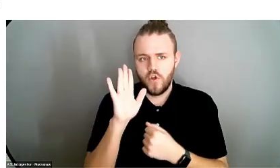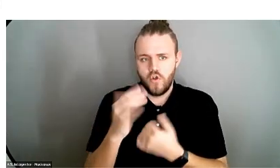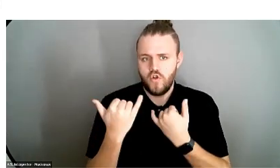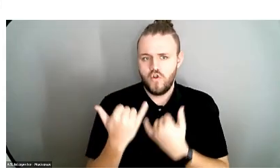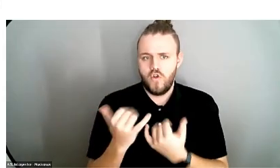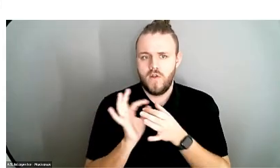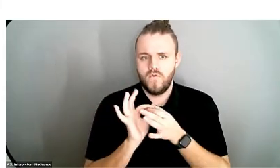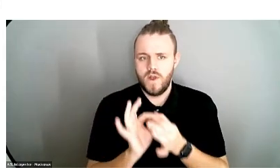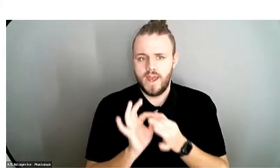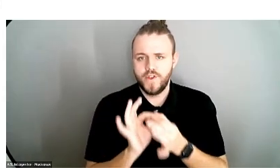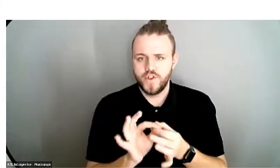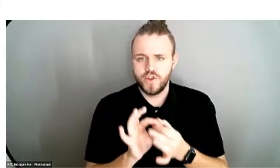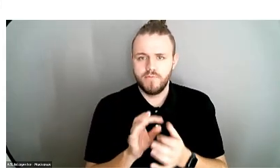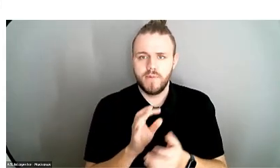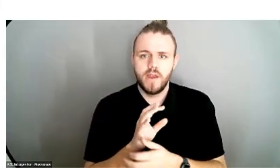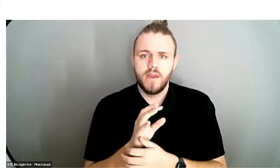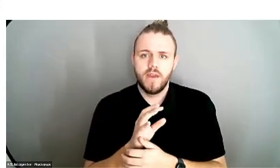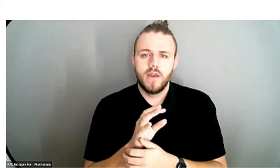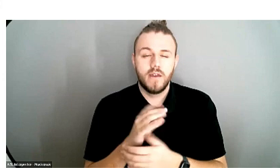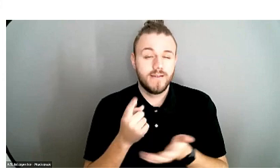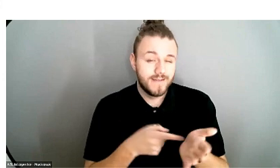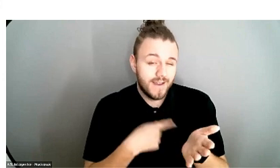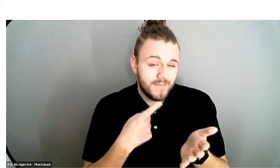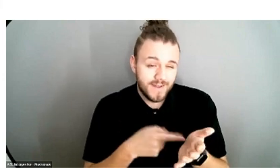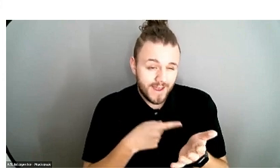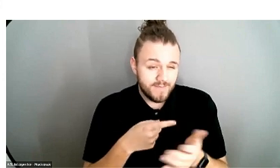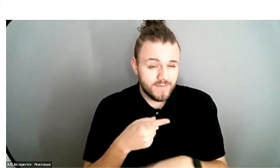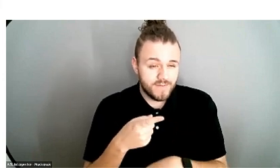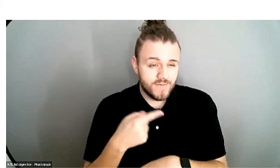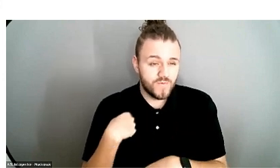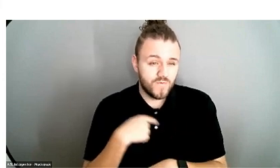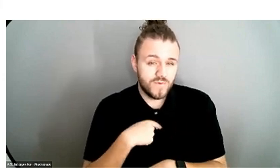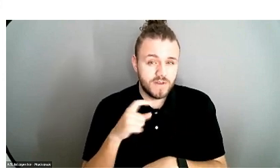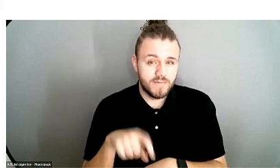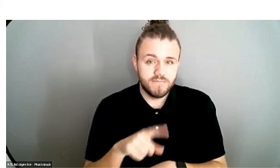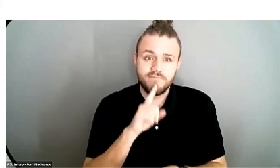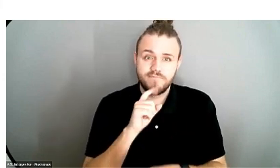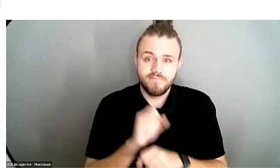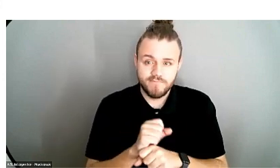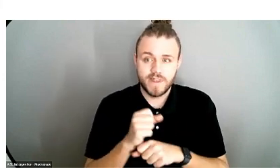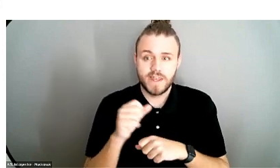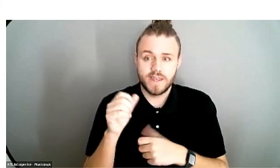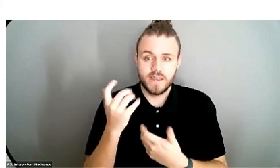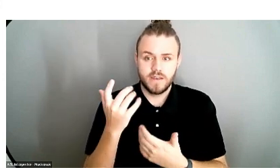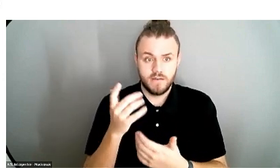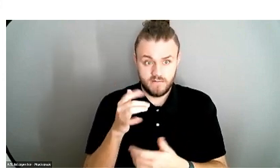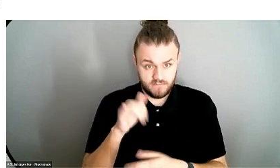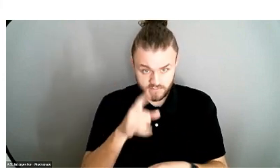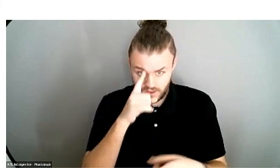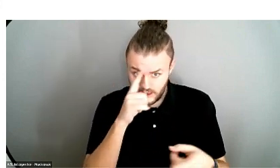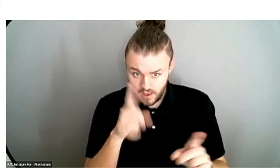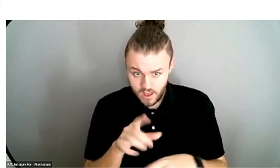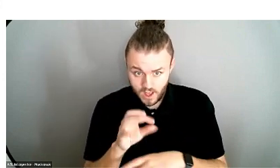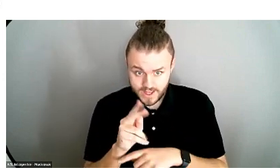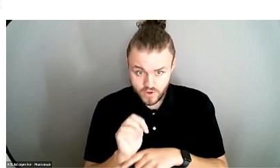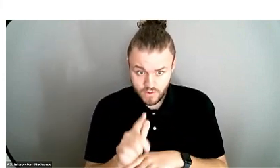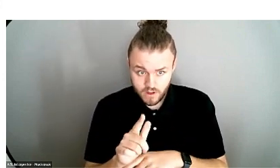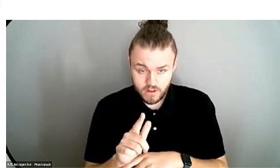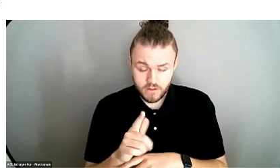and sometimes you do have to really explore, is it consensual, is there abuse?